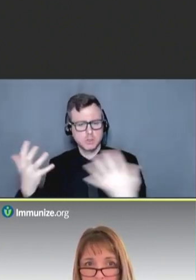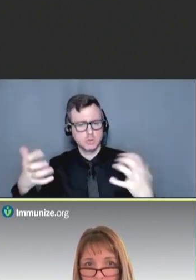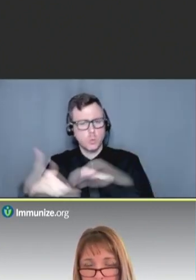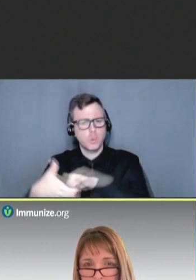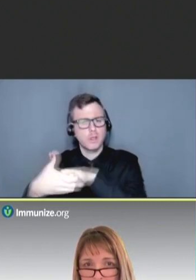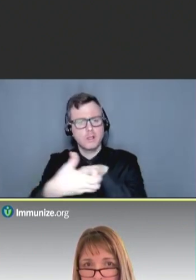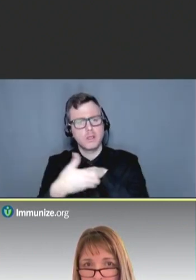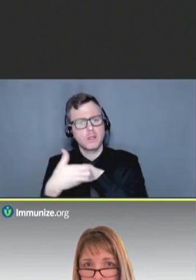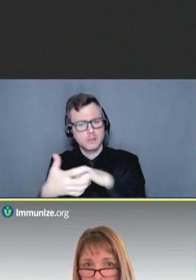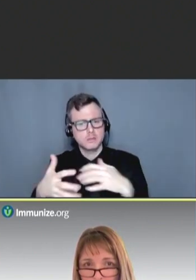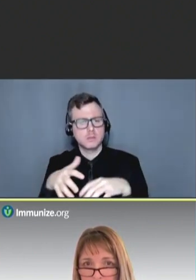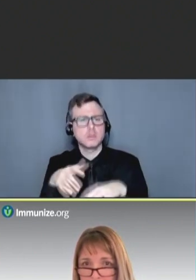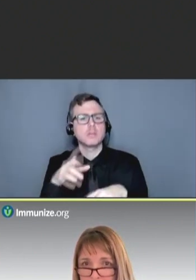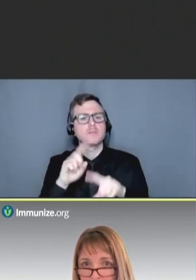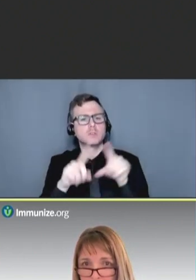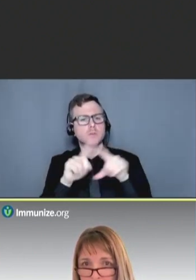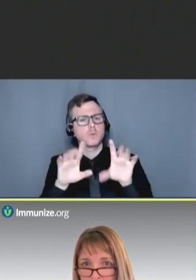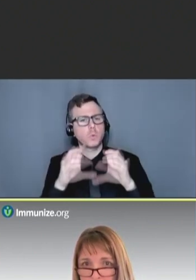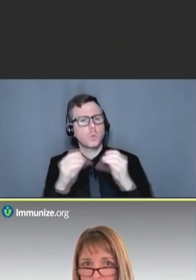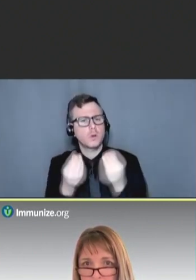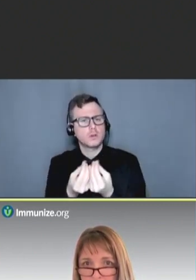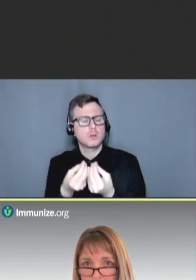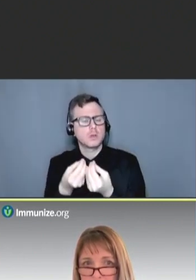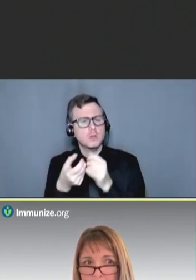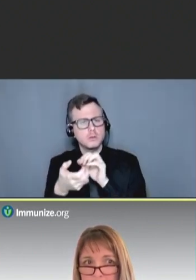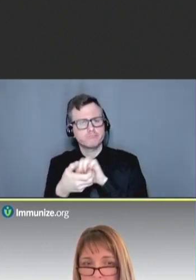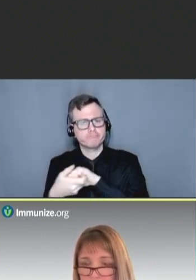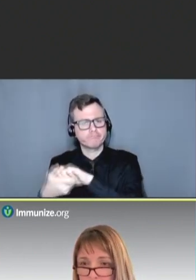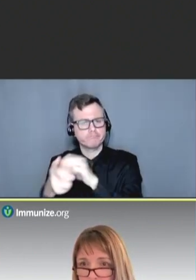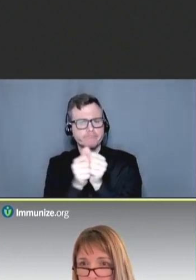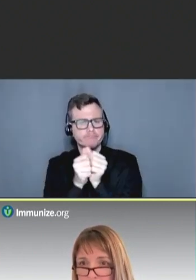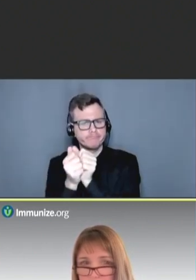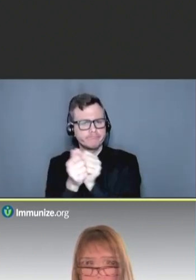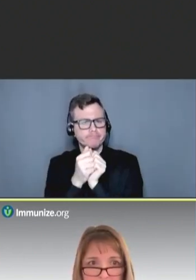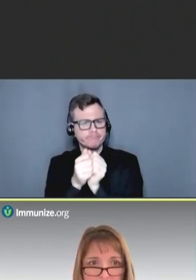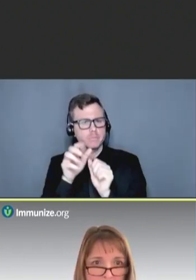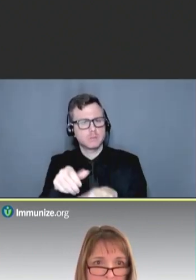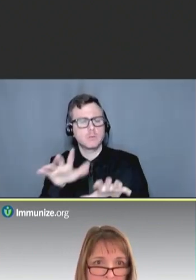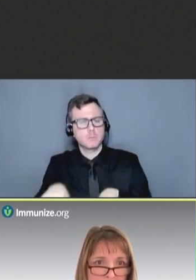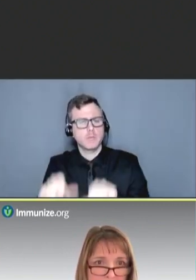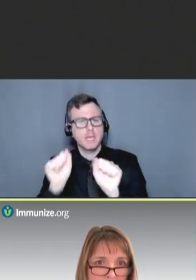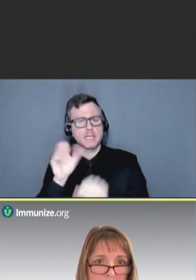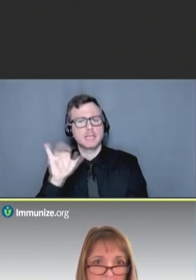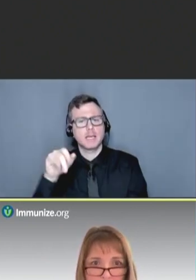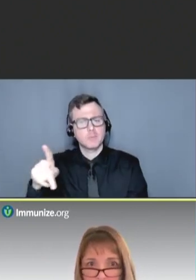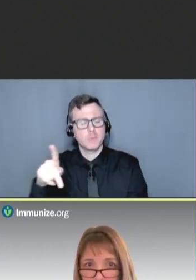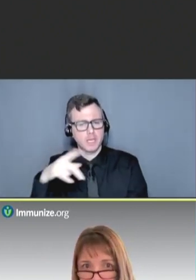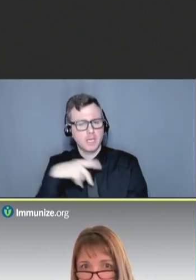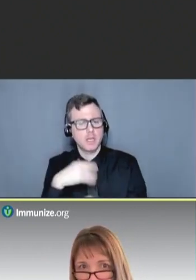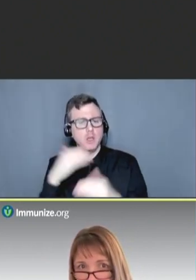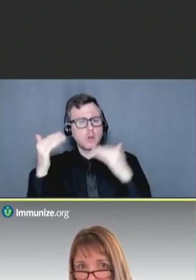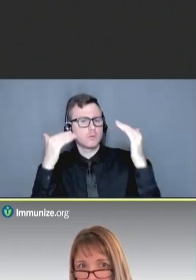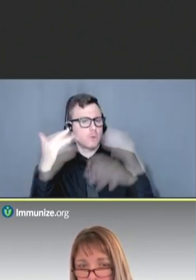organizations working together to increase the uptake of ACIP-recommended adult vaccines